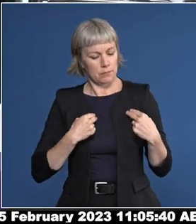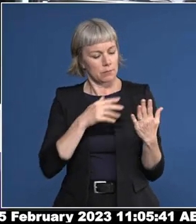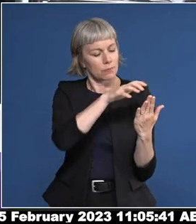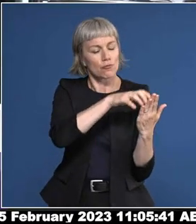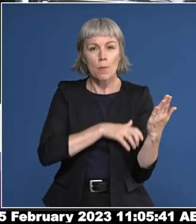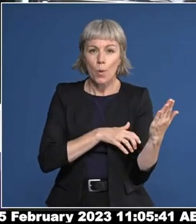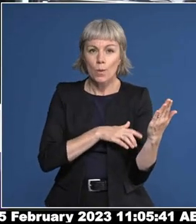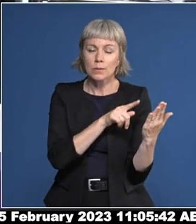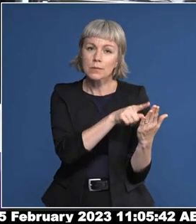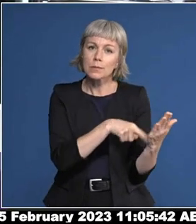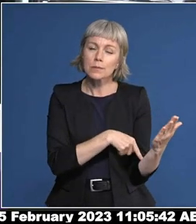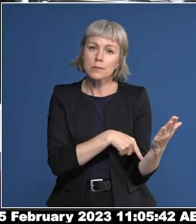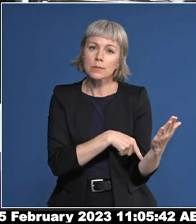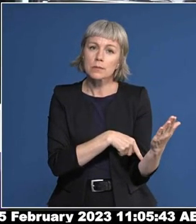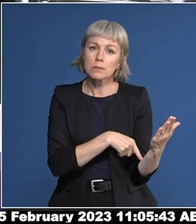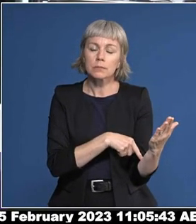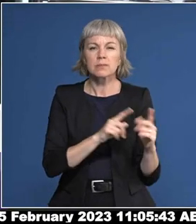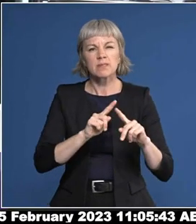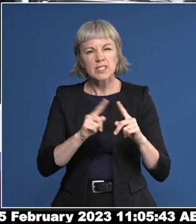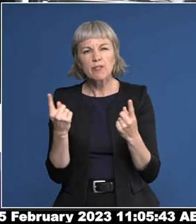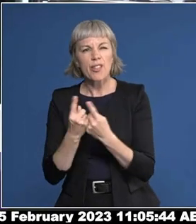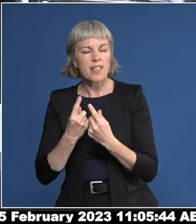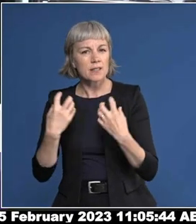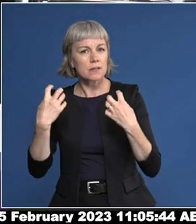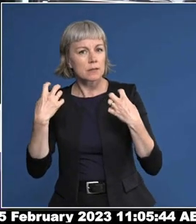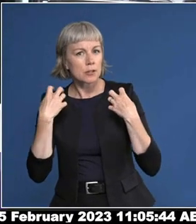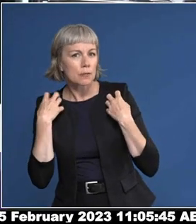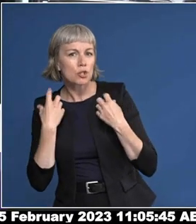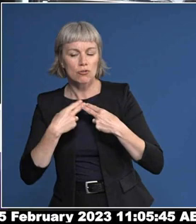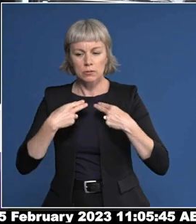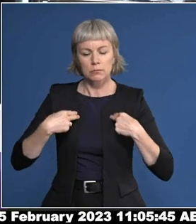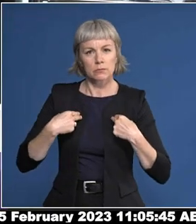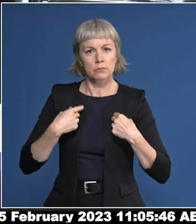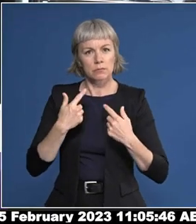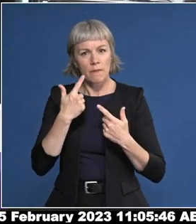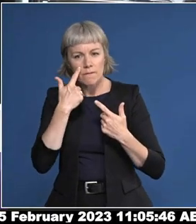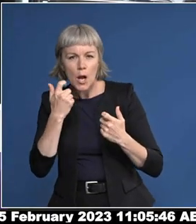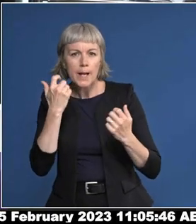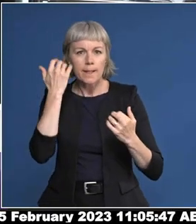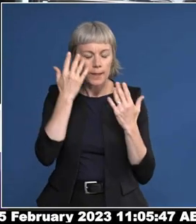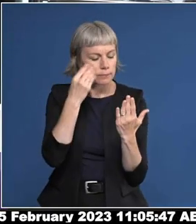And there were findings, as you will know, in the report, of which you have a copy to correspond to the issues that Ms Eastman has raised.